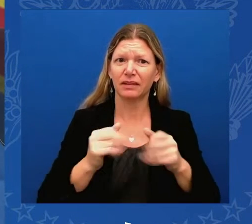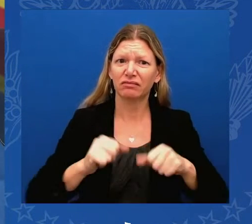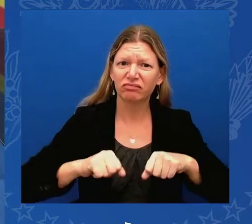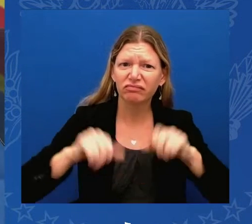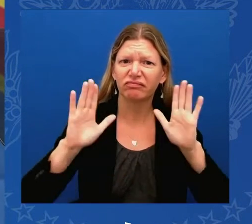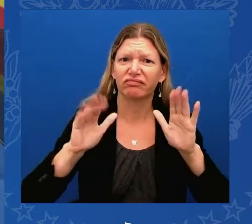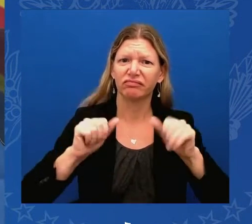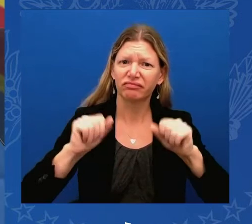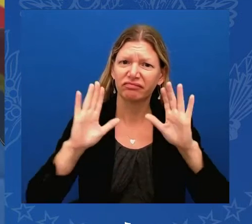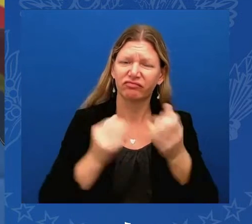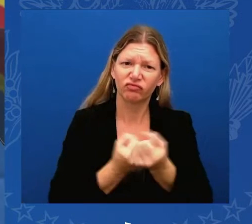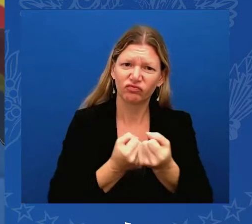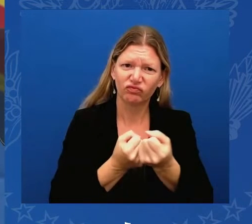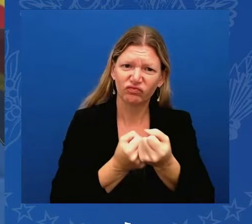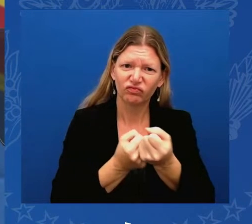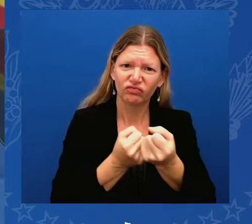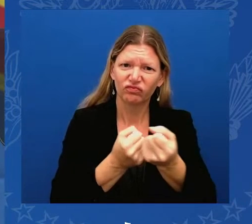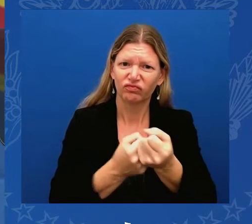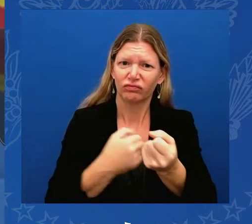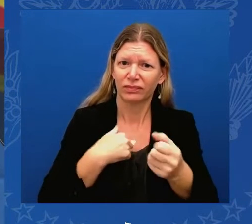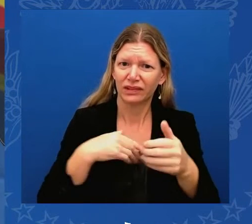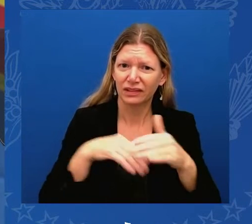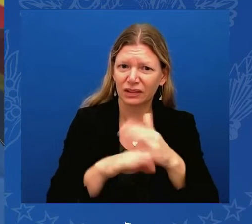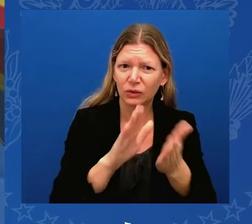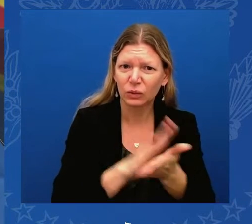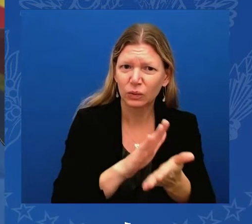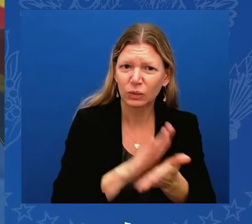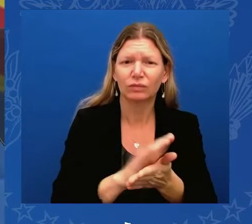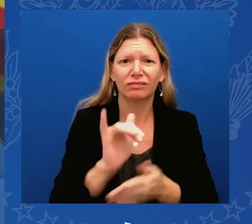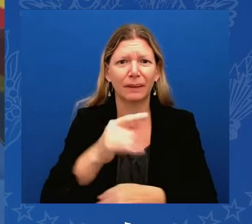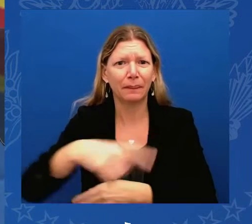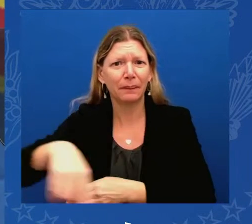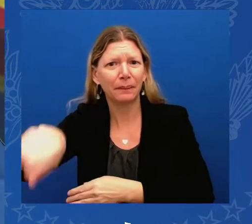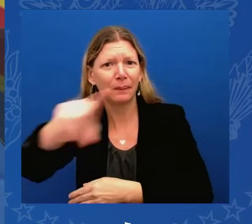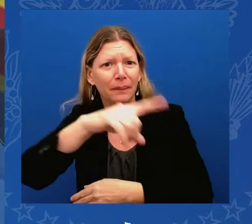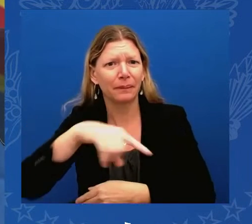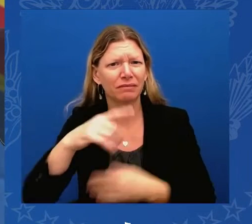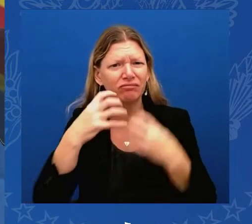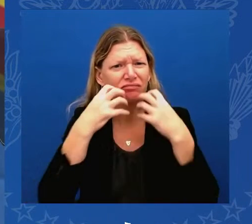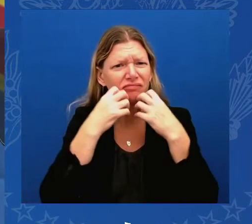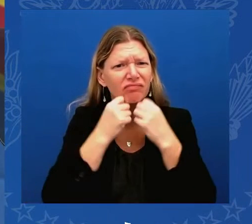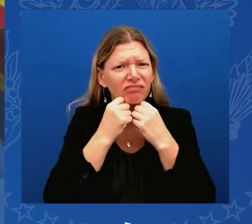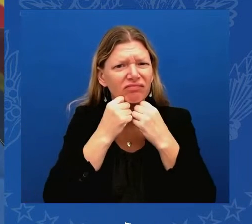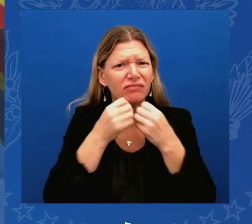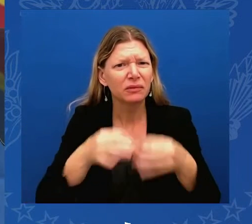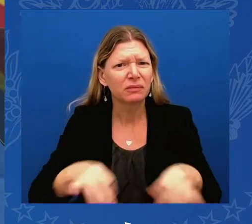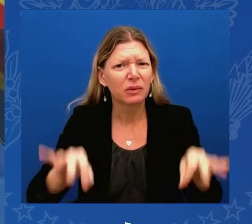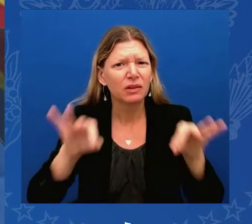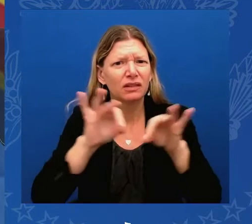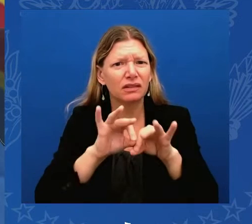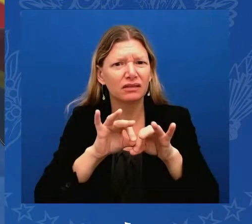And the friends of Morehouse and the Morehouse men of the Class of 2024.